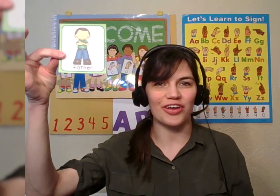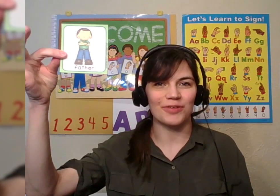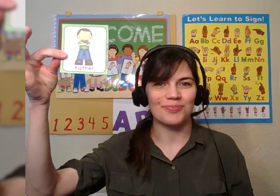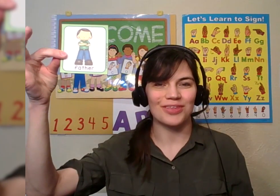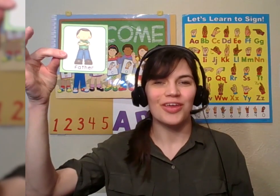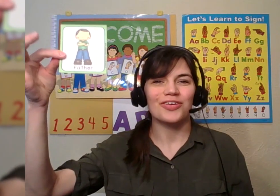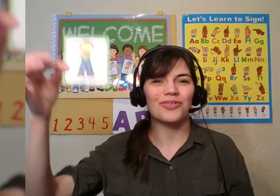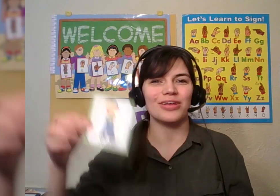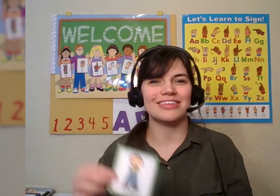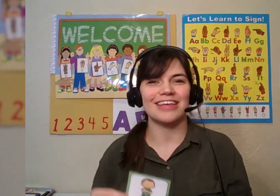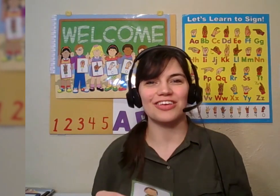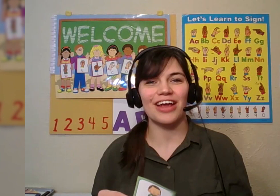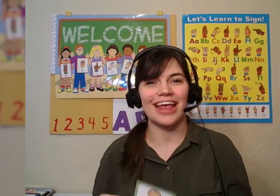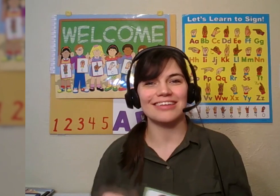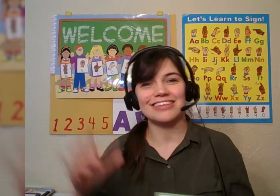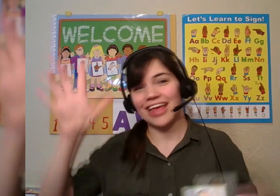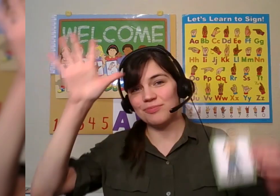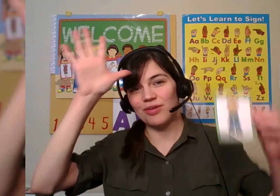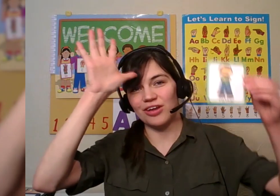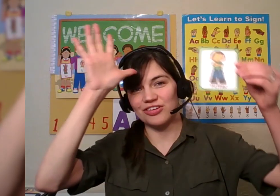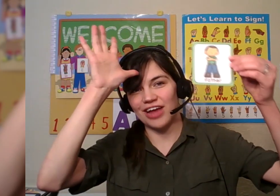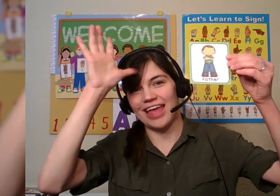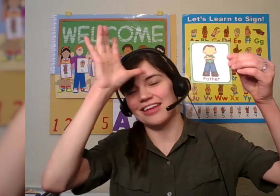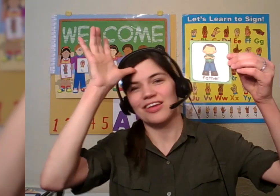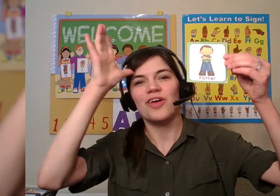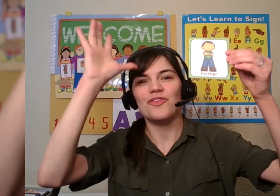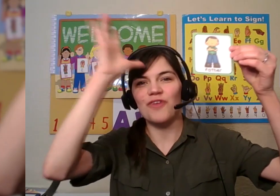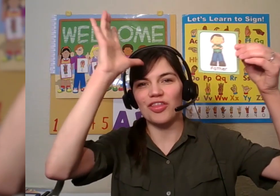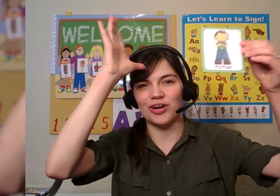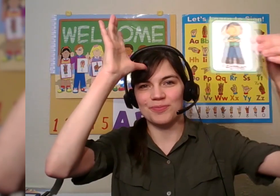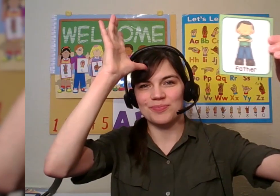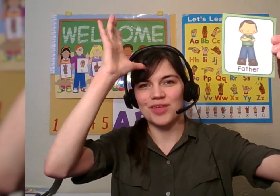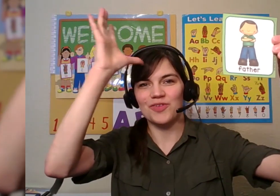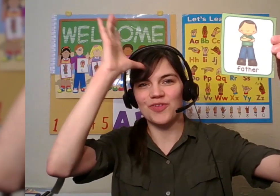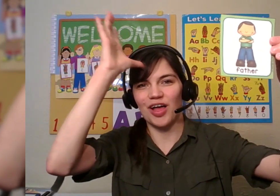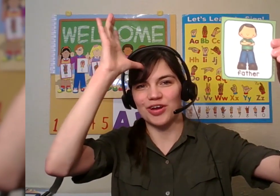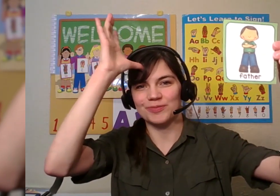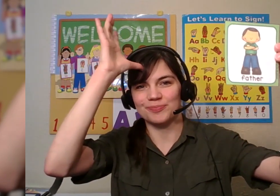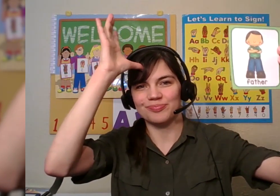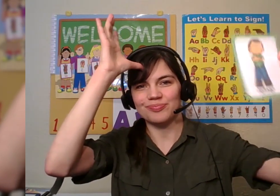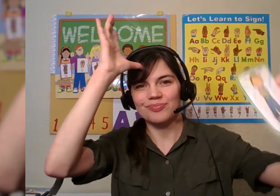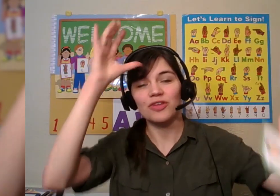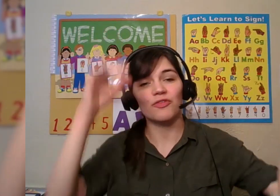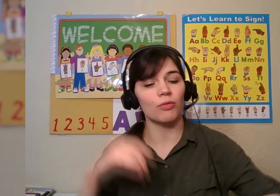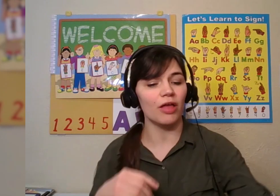You're going to take your hand and put it on your head: father. Father. For mother,